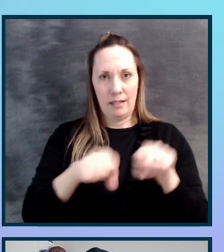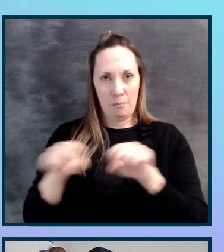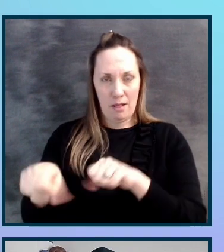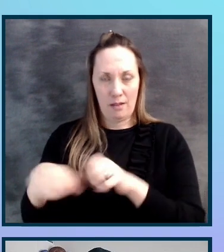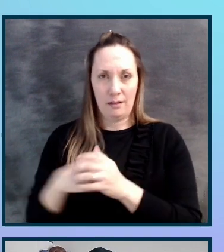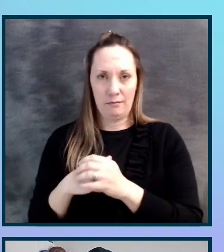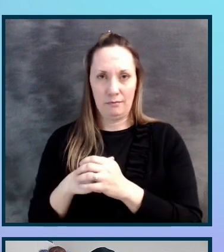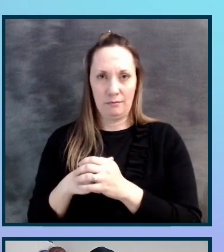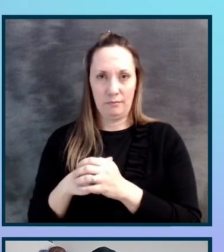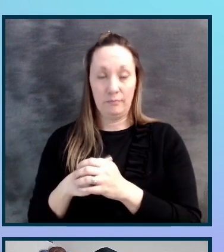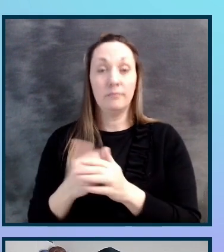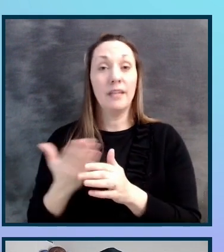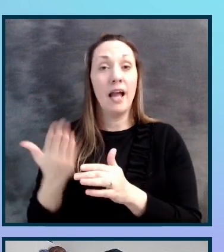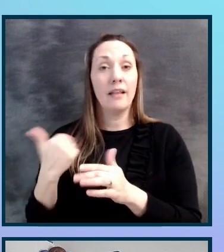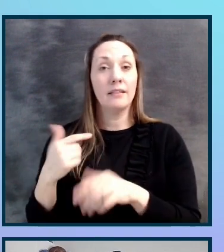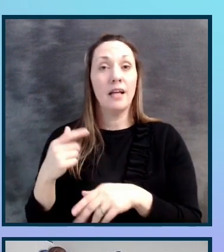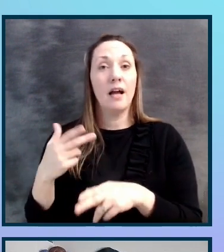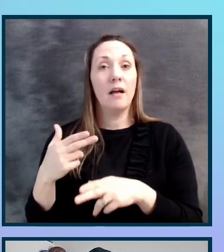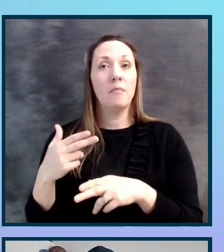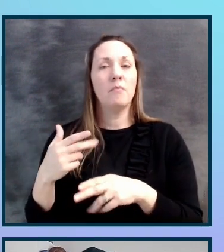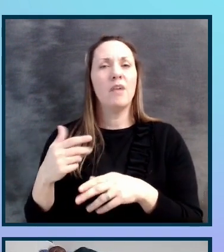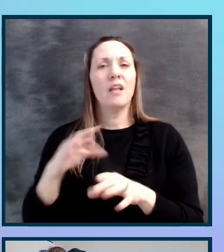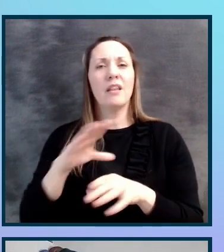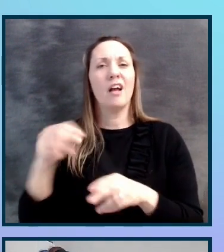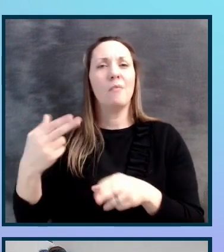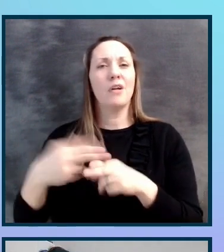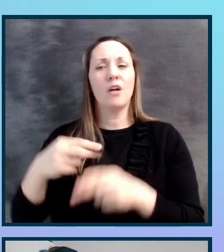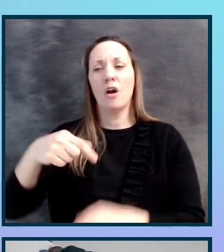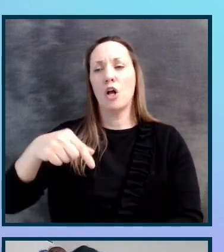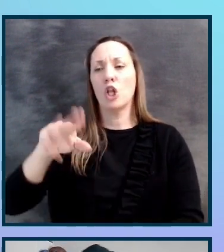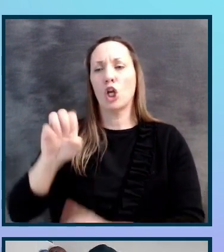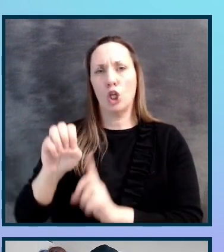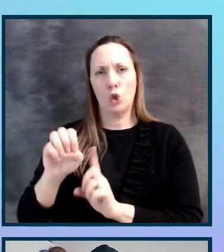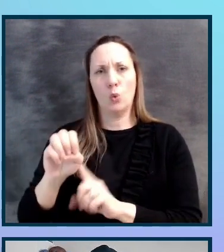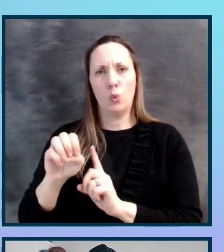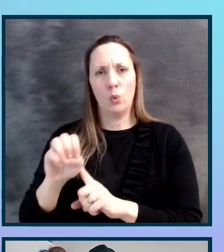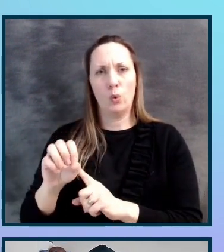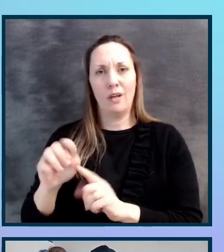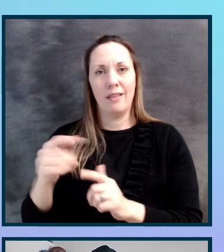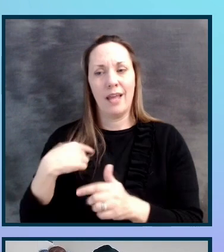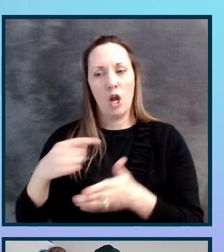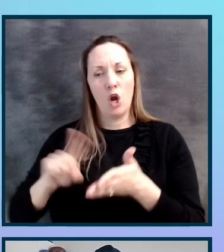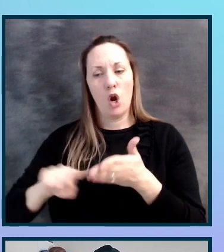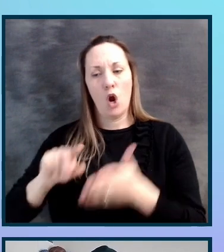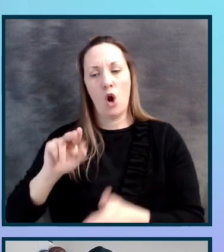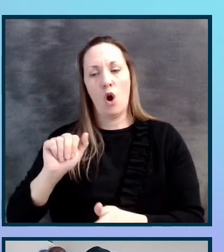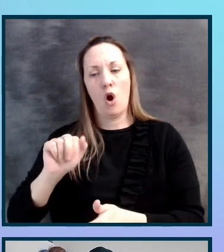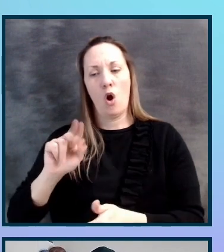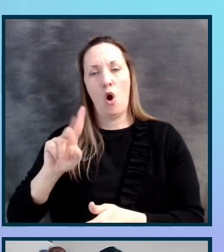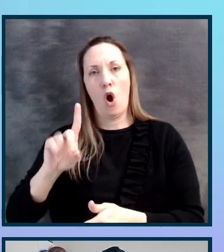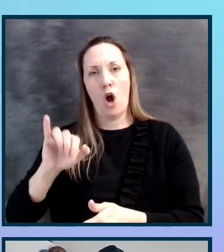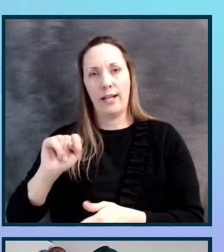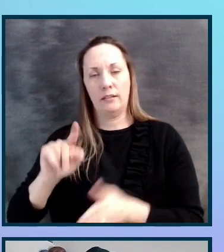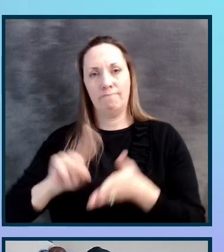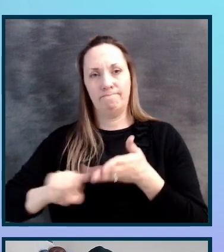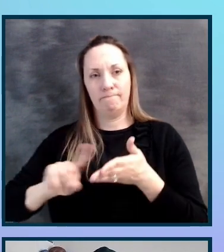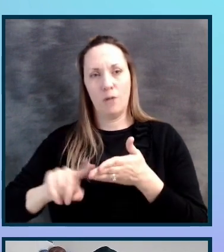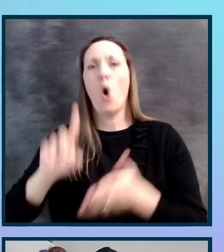At the time this company called DQ who was doing , didn't audit of this. And right when we were about to push out the door,